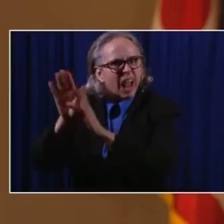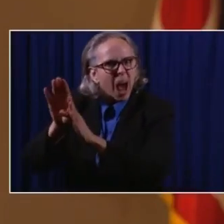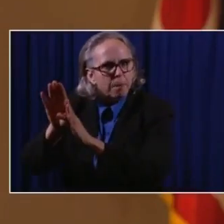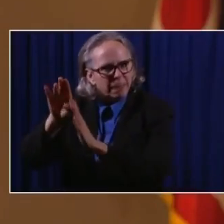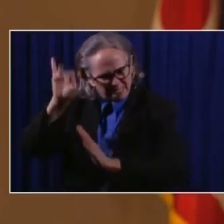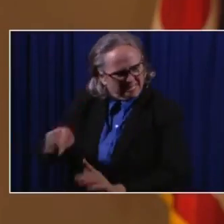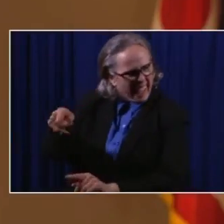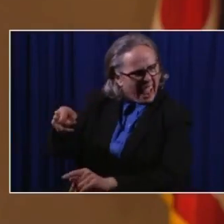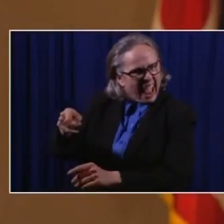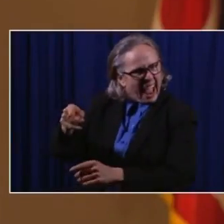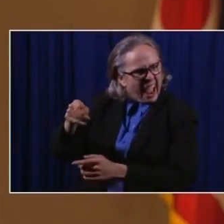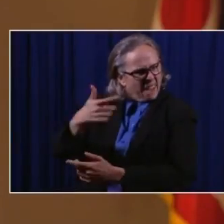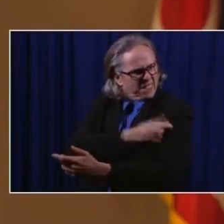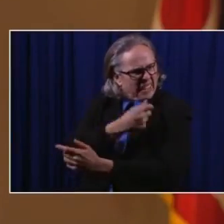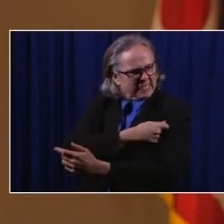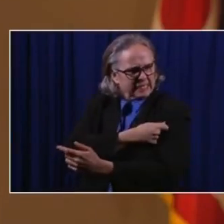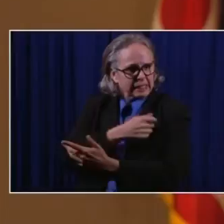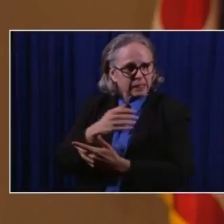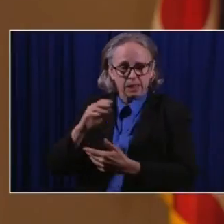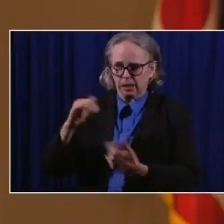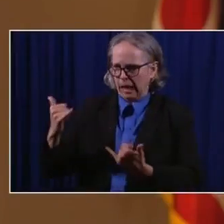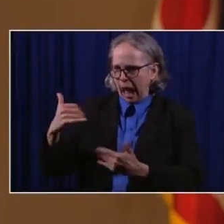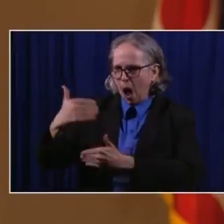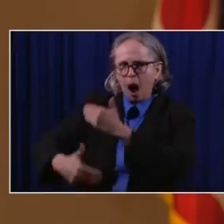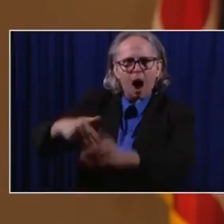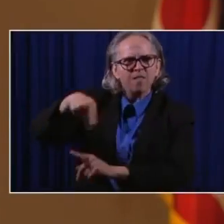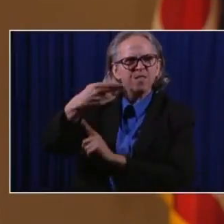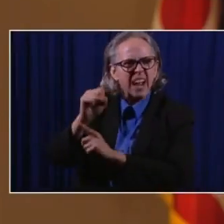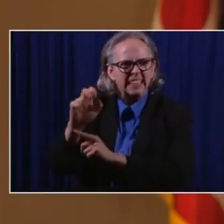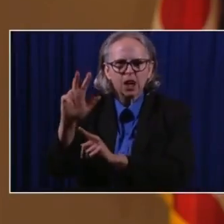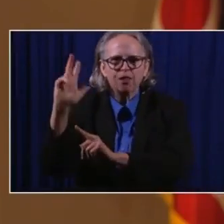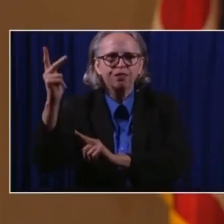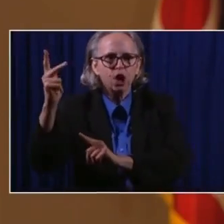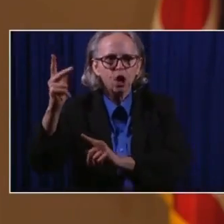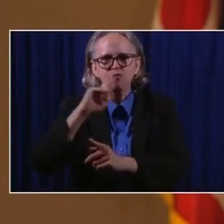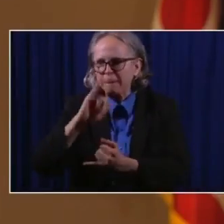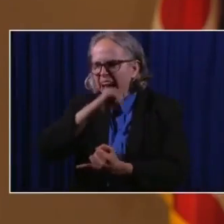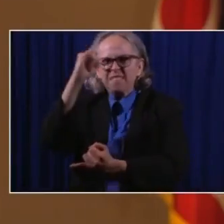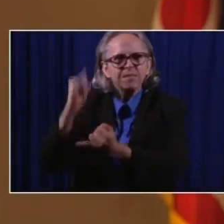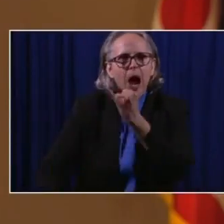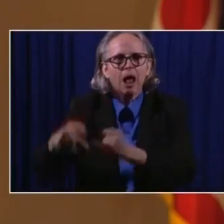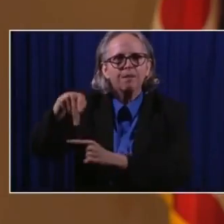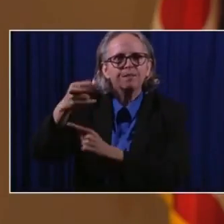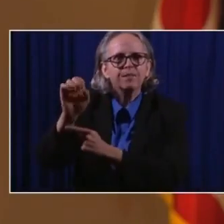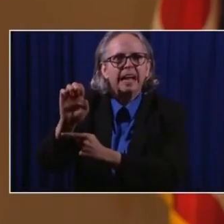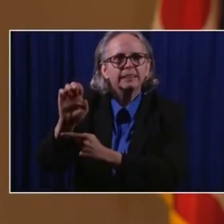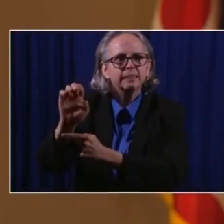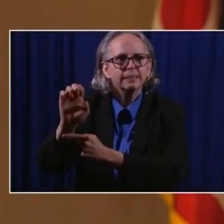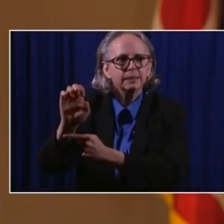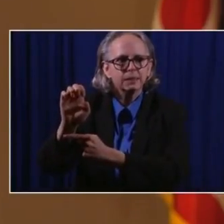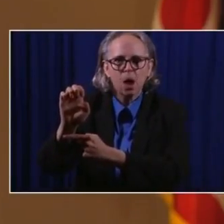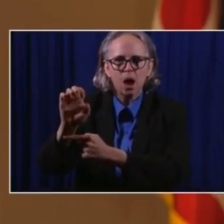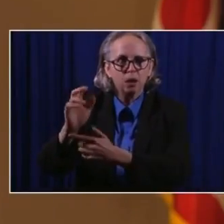HE SAYS HE WILL RE-ASSESS NEXT WEEK... IF IT'S NECESSARY TO CLOSE BARS AND FITNESS CENTERS. (NATS NATIONAL ANTHE